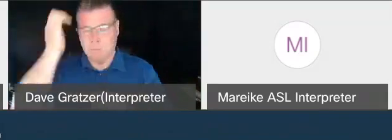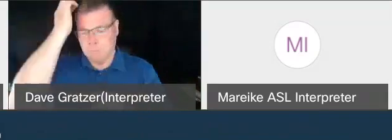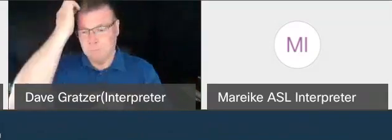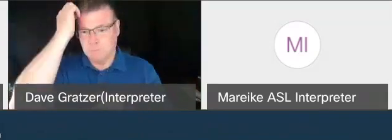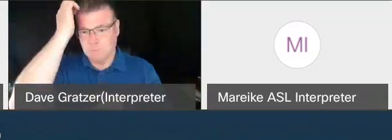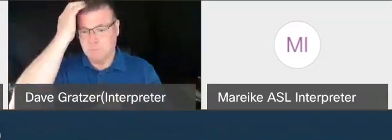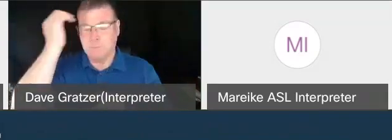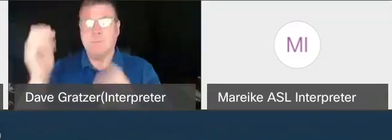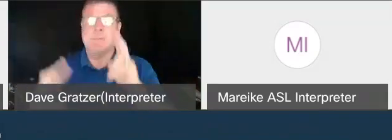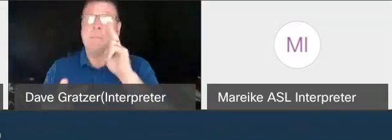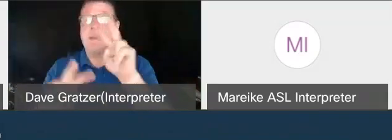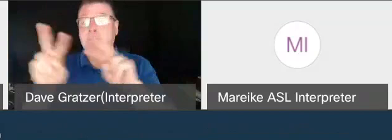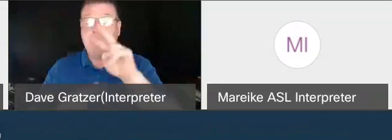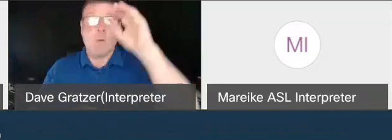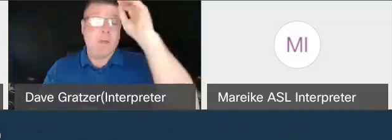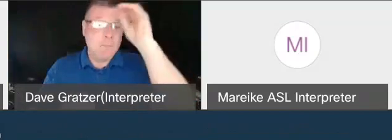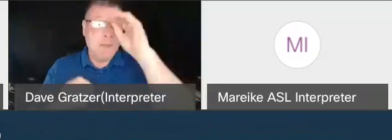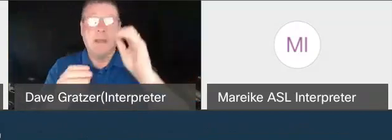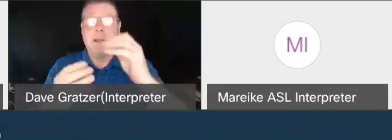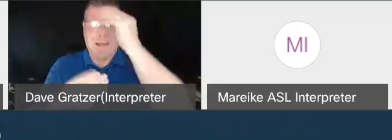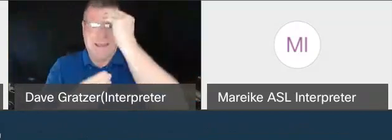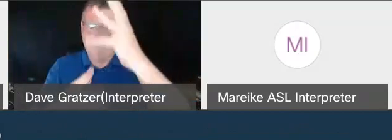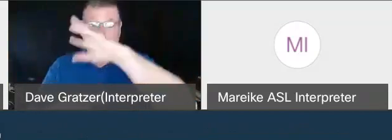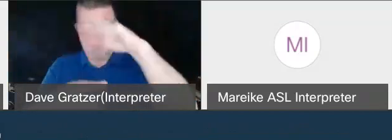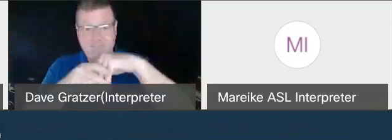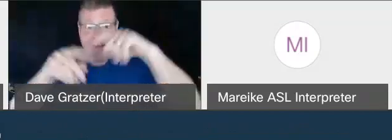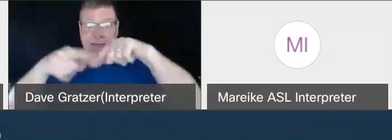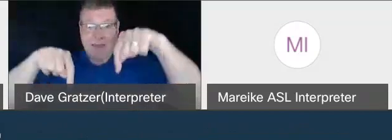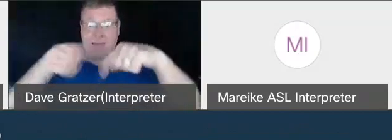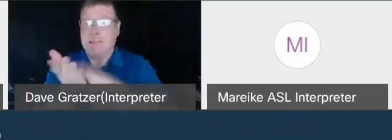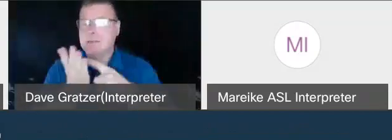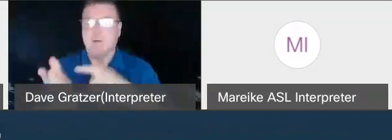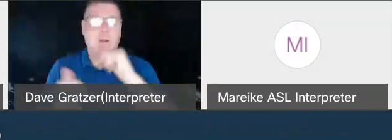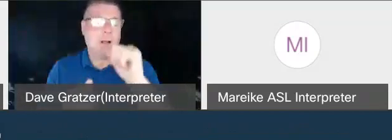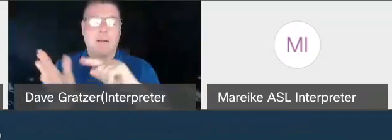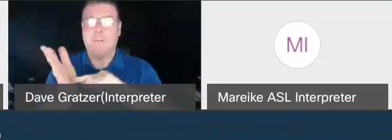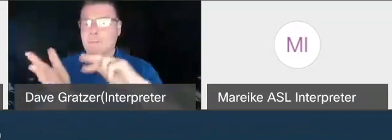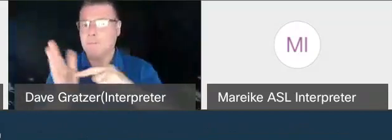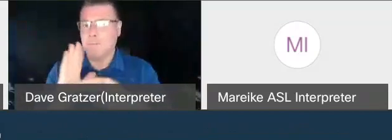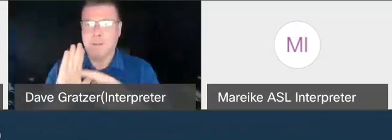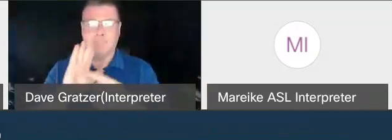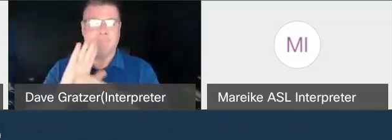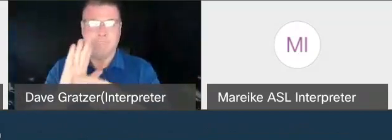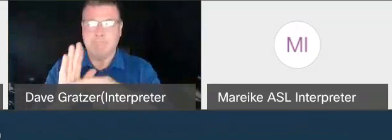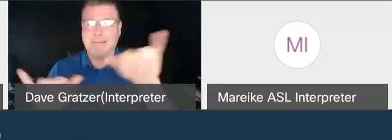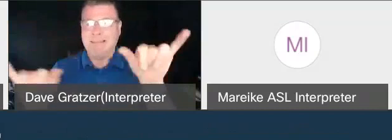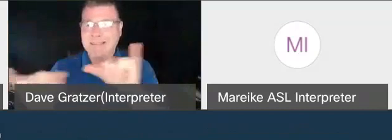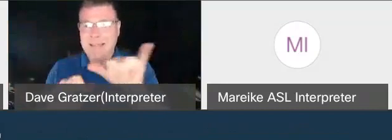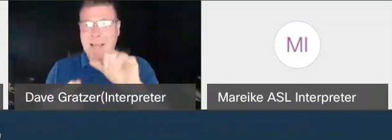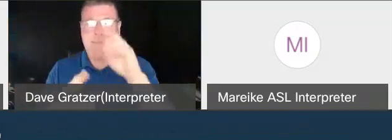"The views, opinions, and content "expressed in this presentation and discussion "do not necessarily reflect the views, "opinions, or policies of the Center for--